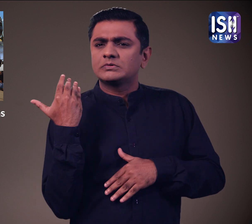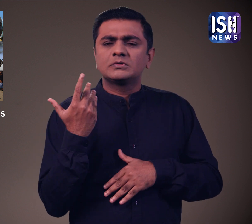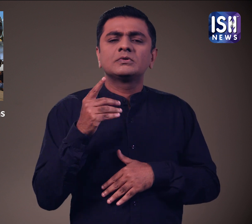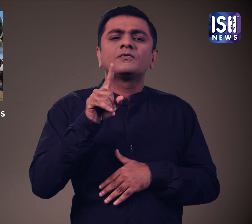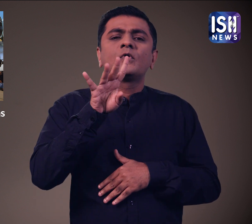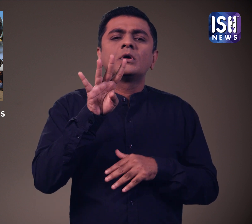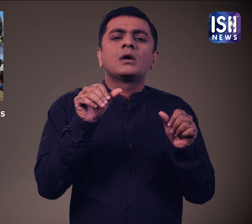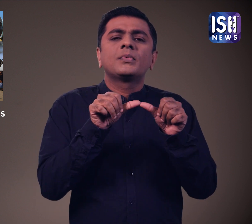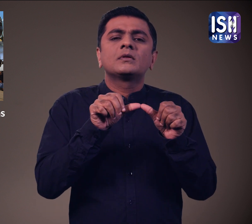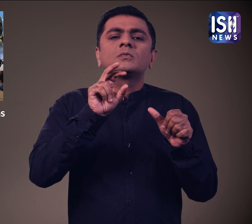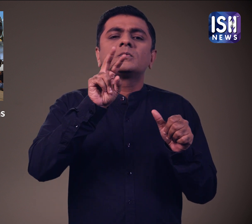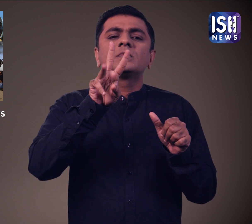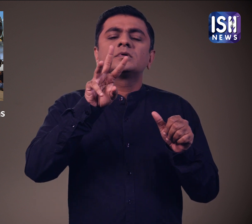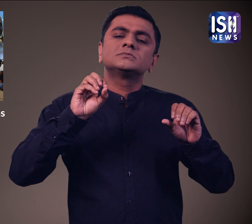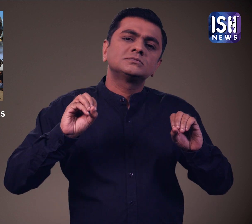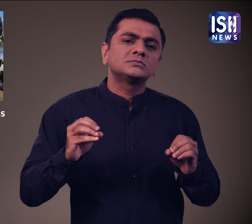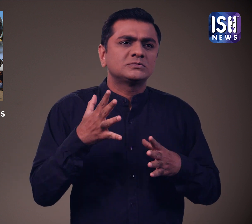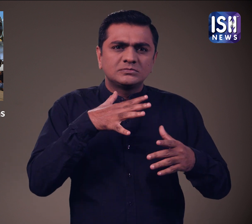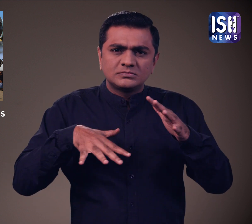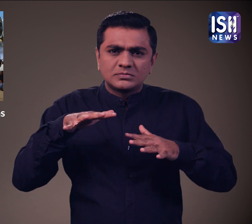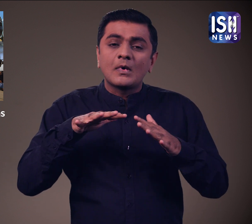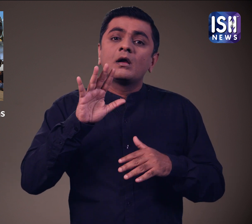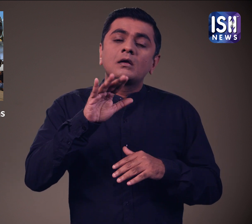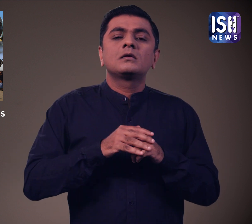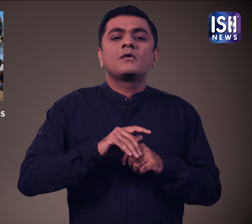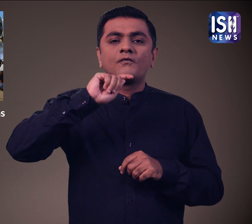Operation Keveri was launched on 24th April 2023